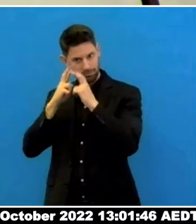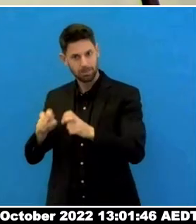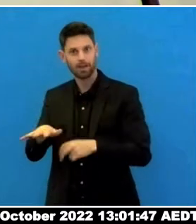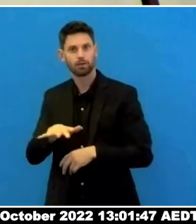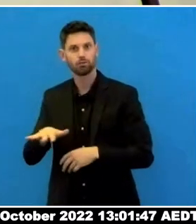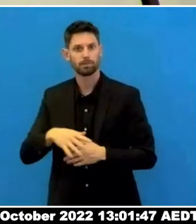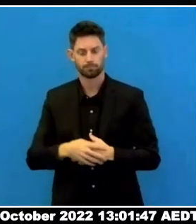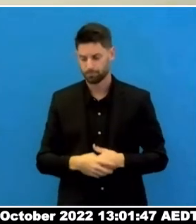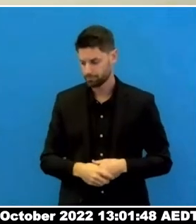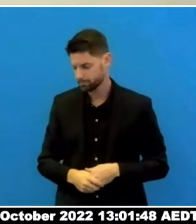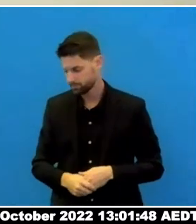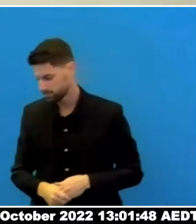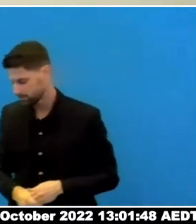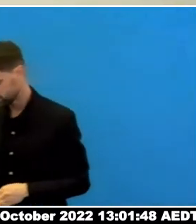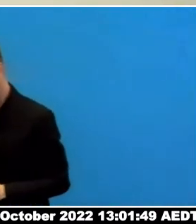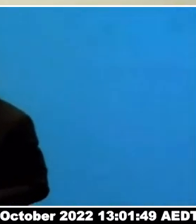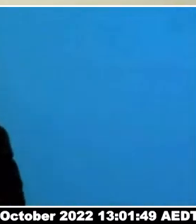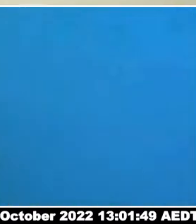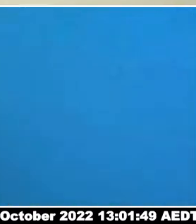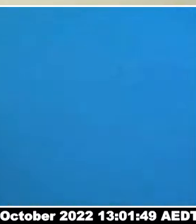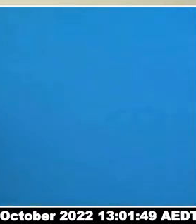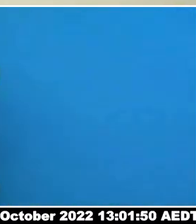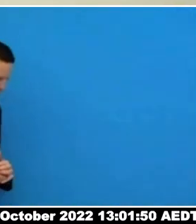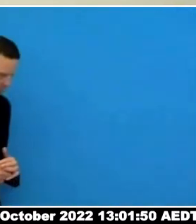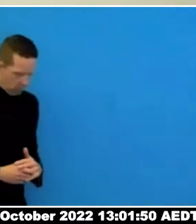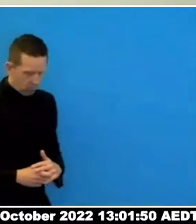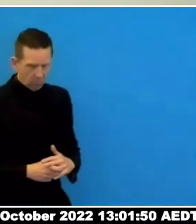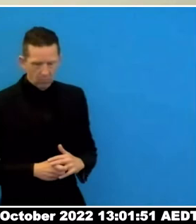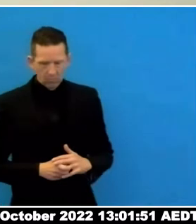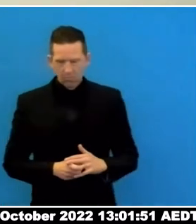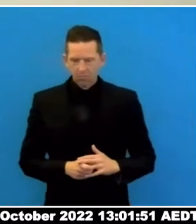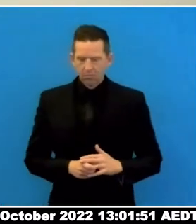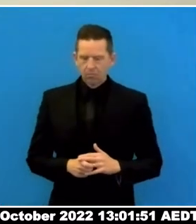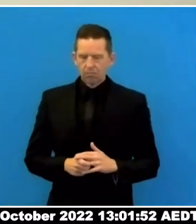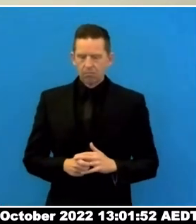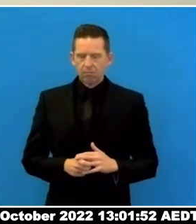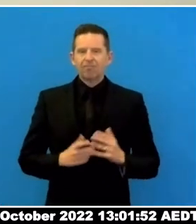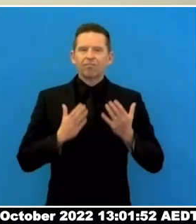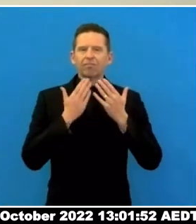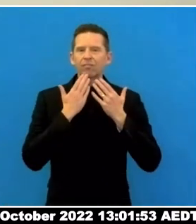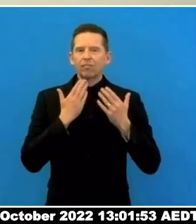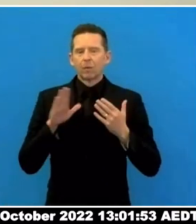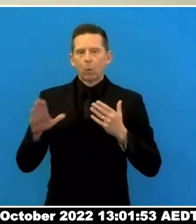Look, we thank you for that question, Chair. We would say that, you know, some of your protections, I guess,